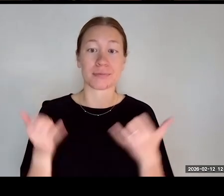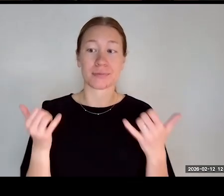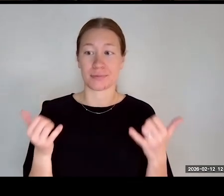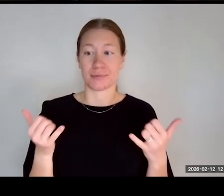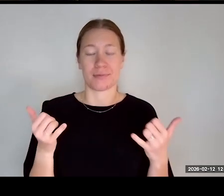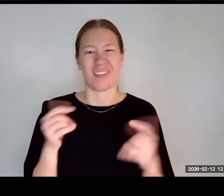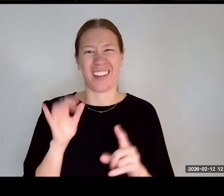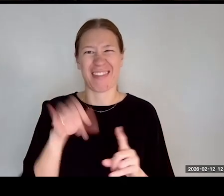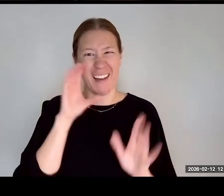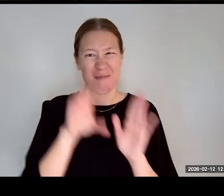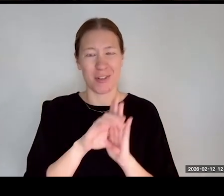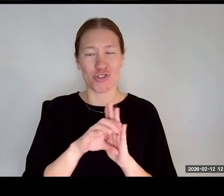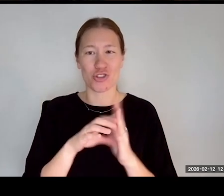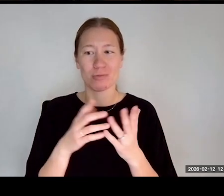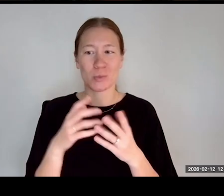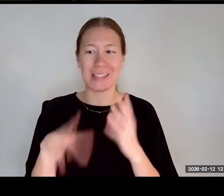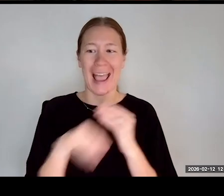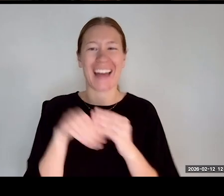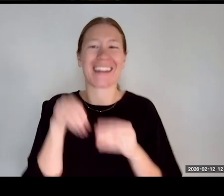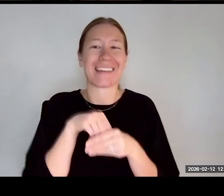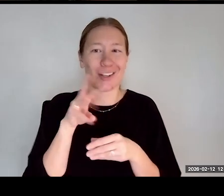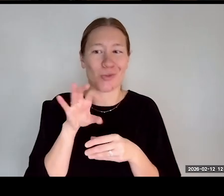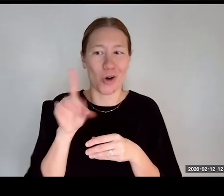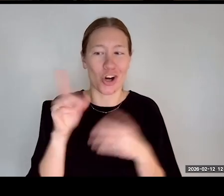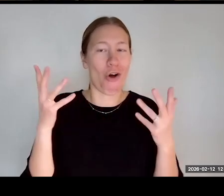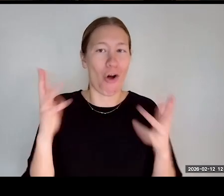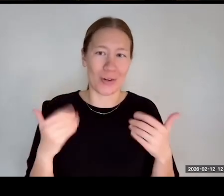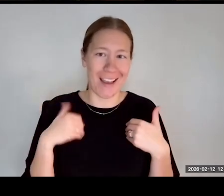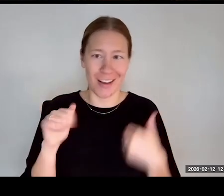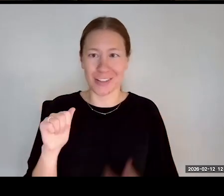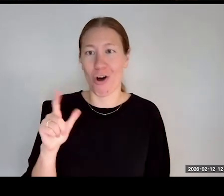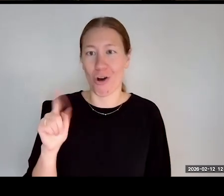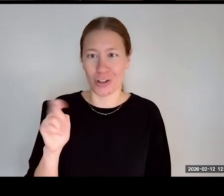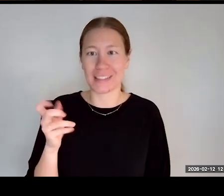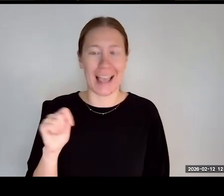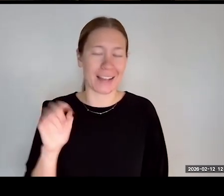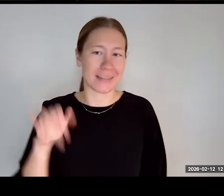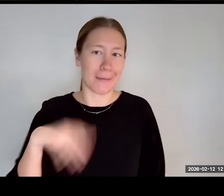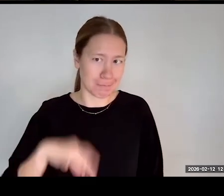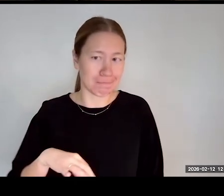and so it already has some alt text associated with it, which is helpful, but in this case I want to mark it as decorative.